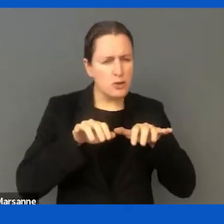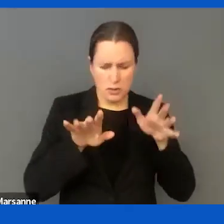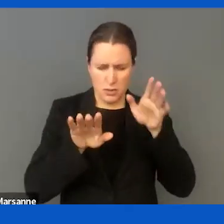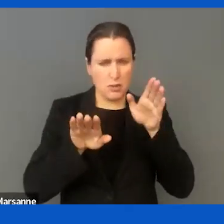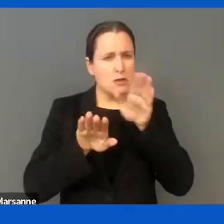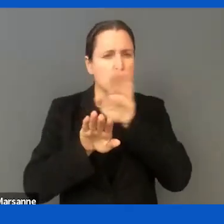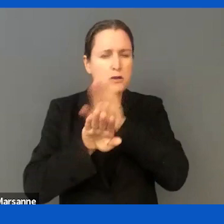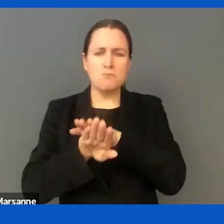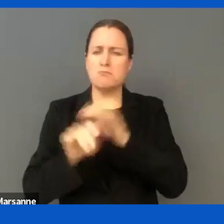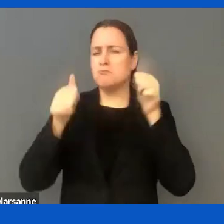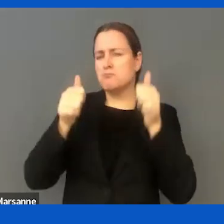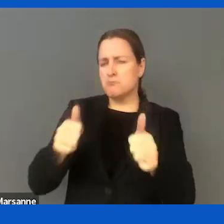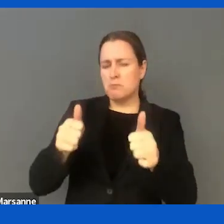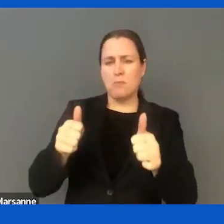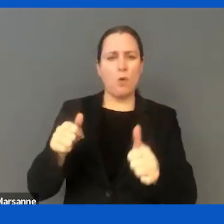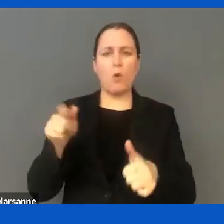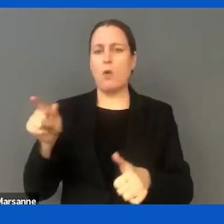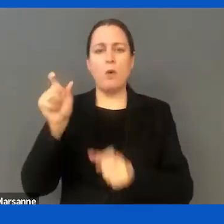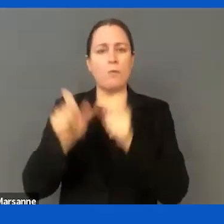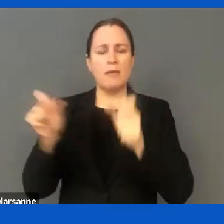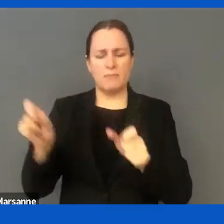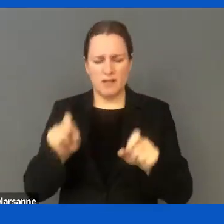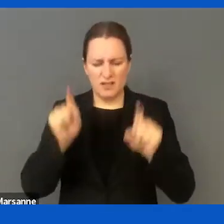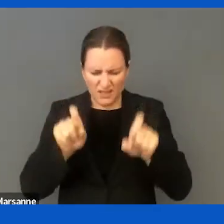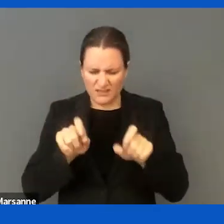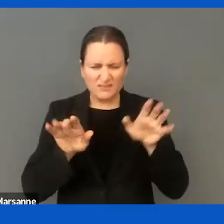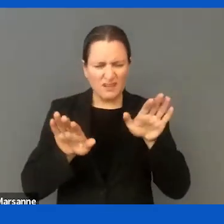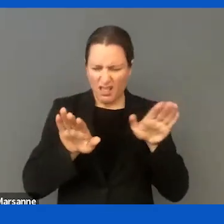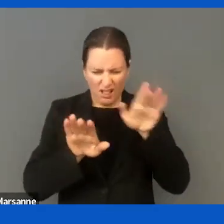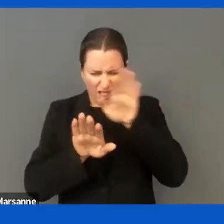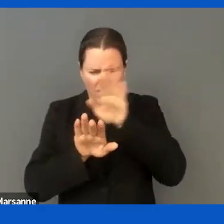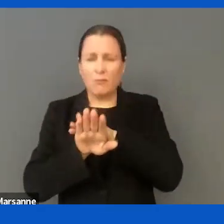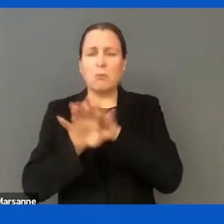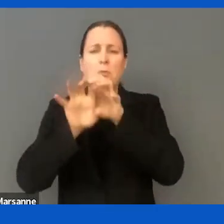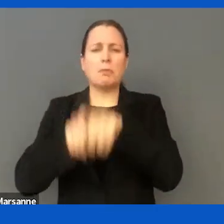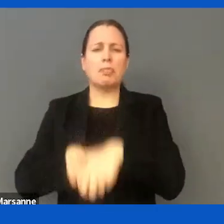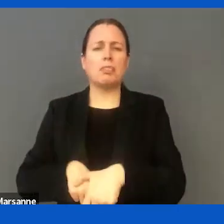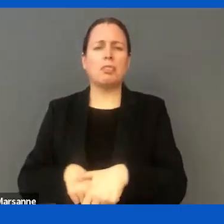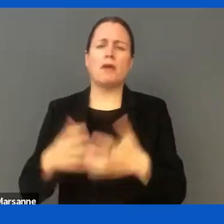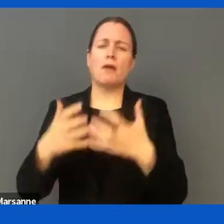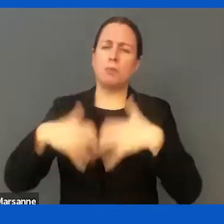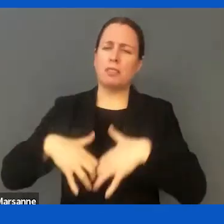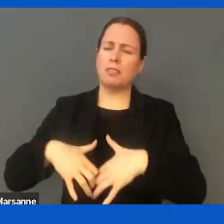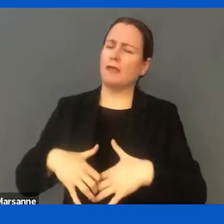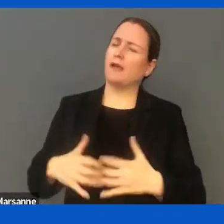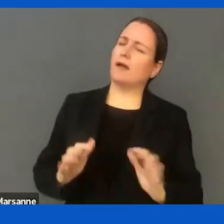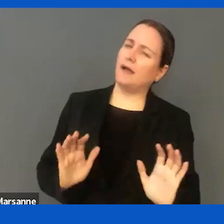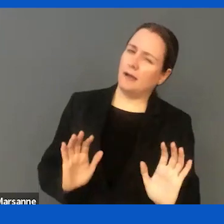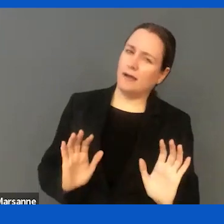website less accessible for some people, how would you know? Well, a very good way of checking that